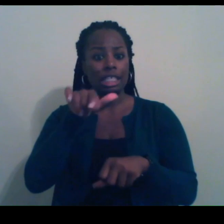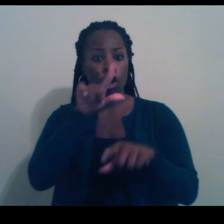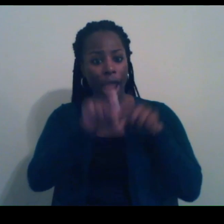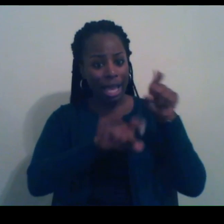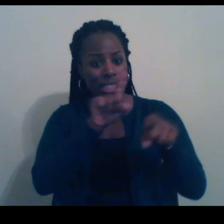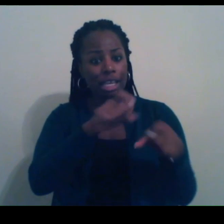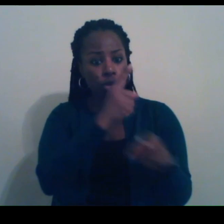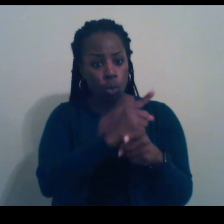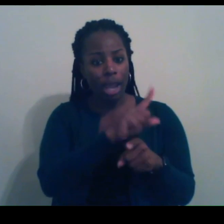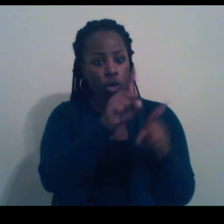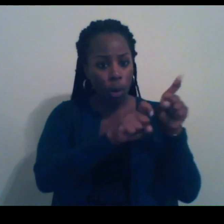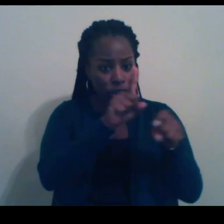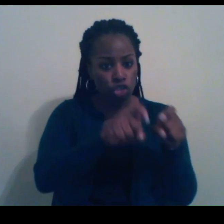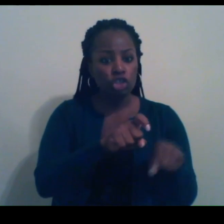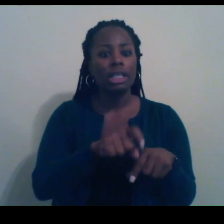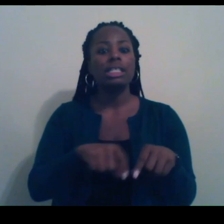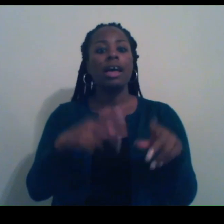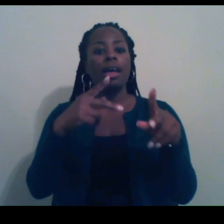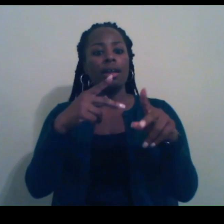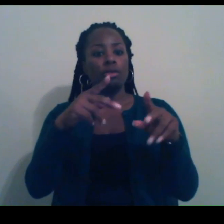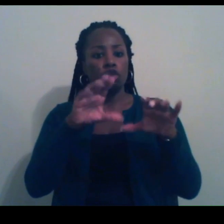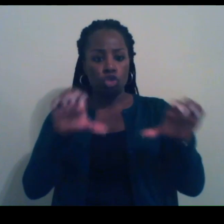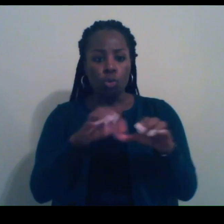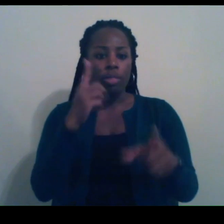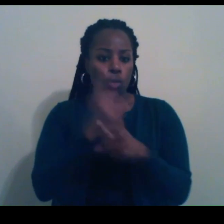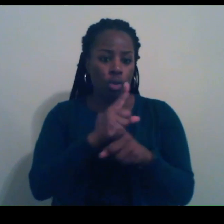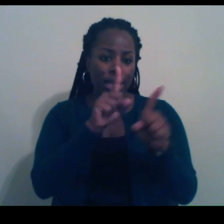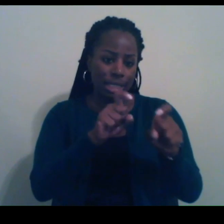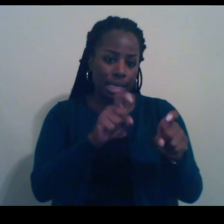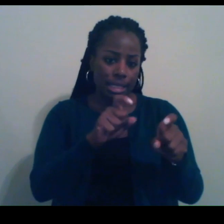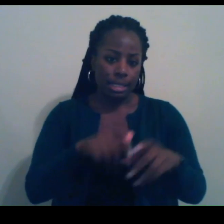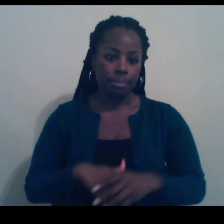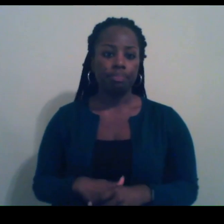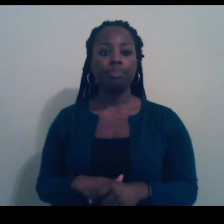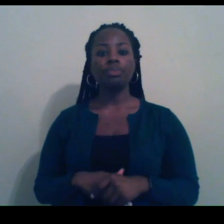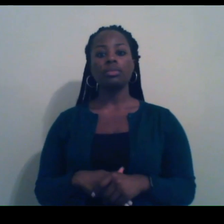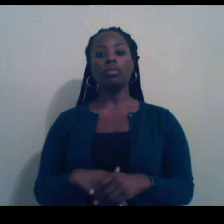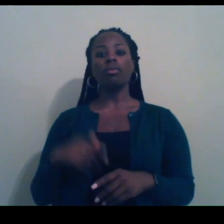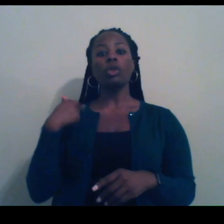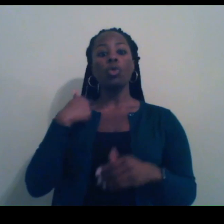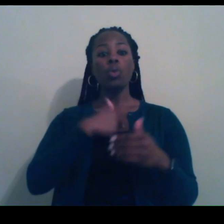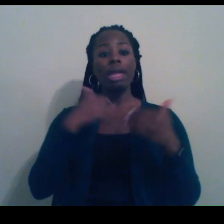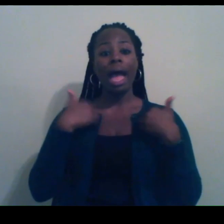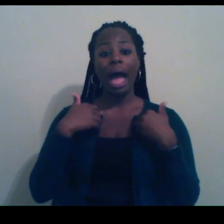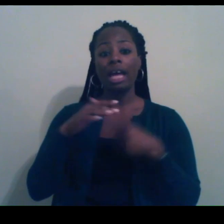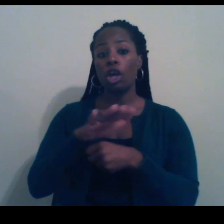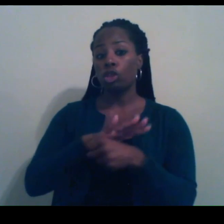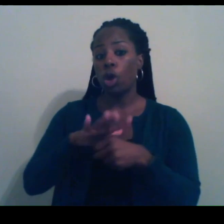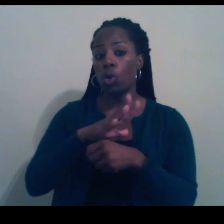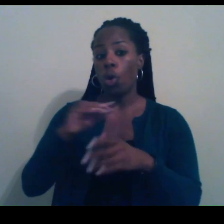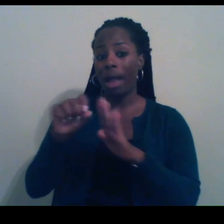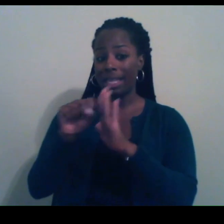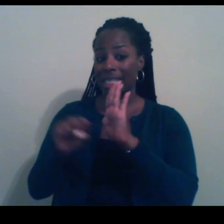as you heard from the secretary and the vice president this weekend we had the capacity in state public health labs to perform between 75 thousand and a